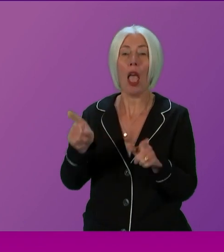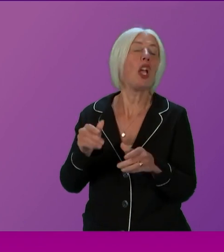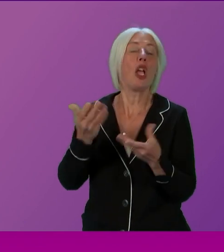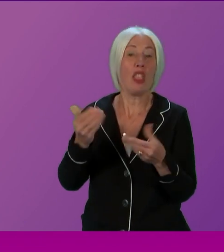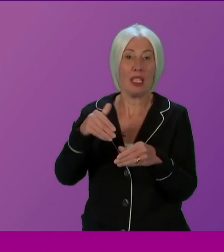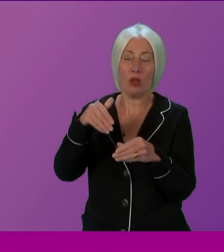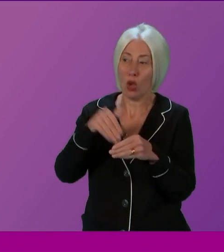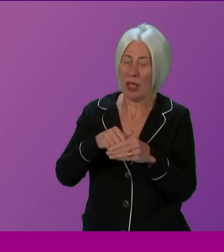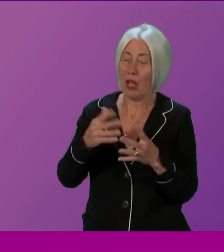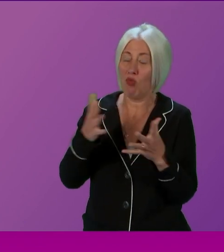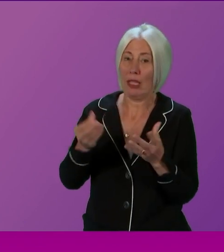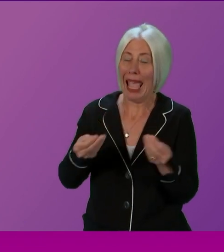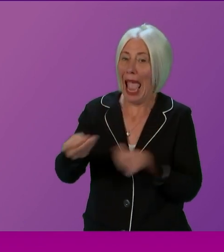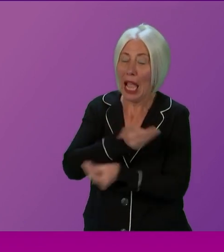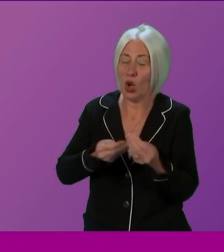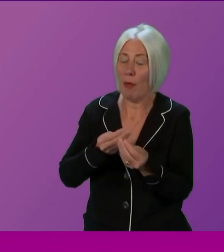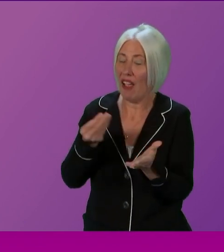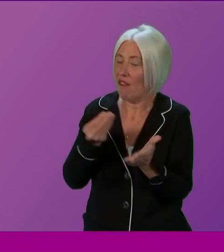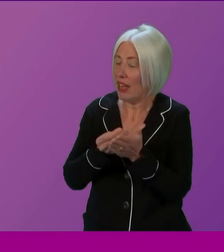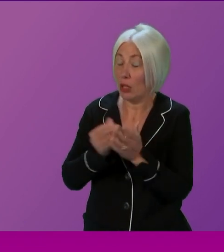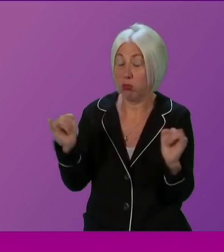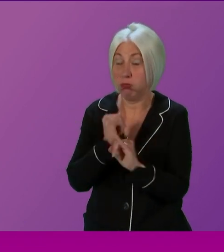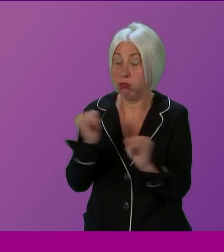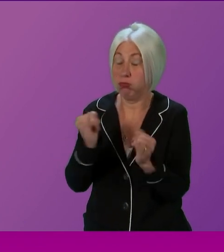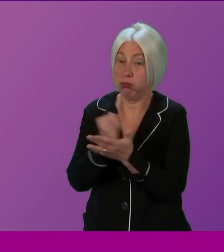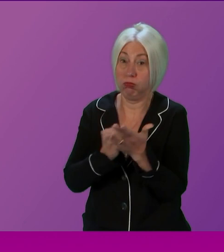the most turbulent economic and financial situation that most of us can remember,